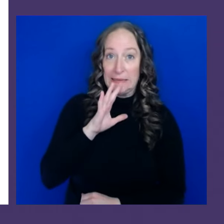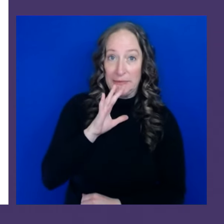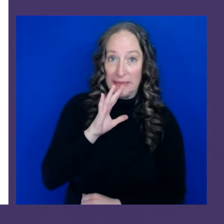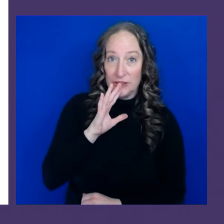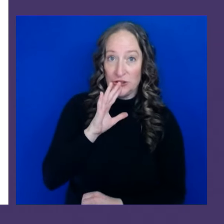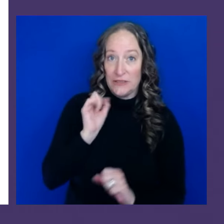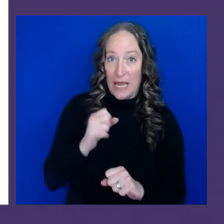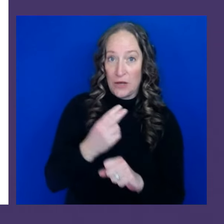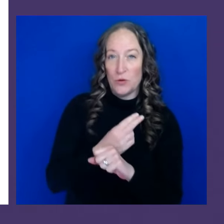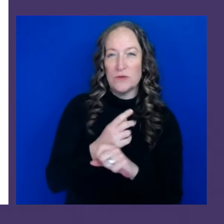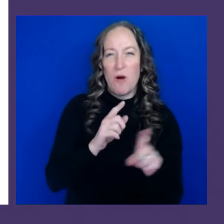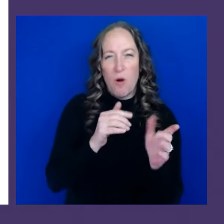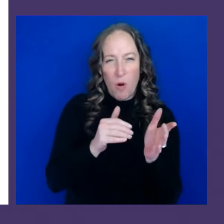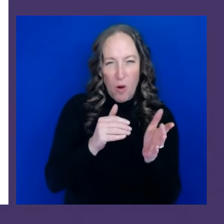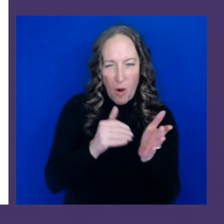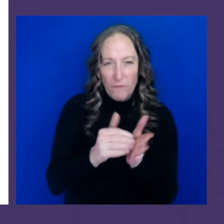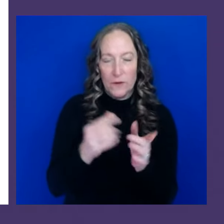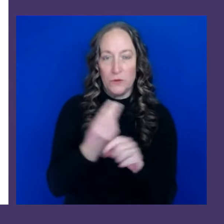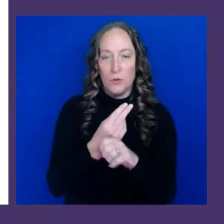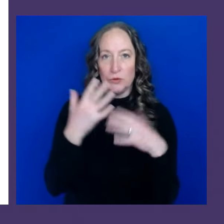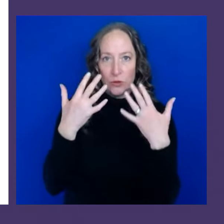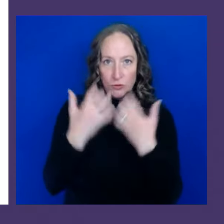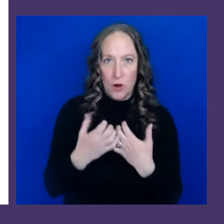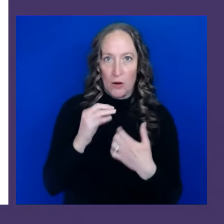I'm going to ask it how to turn dark mode on in Teams.